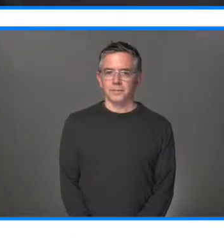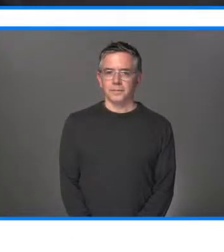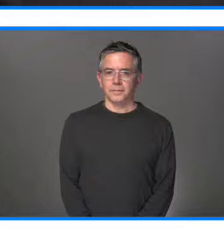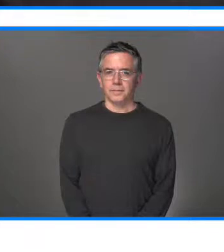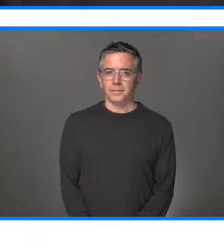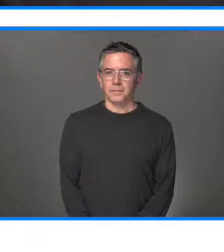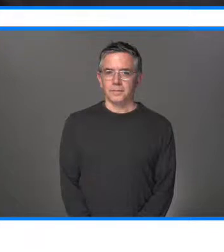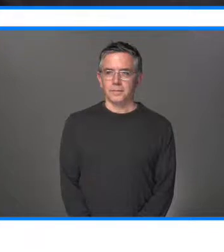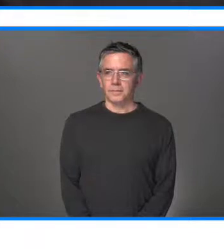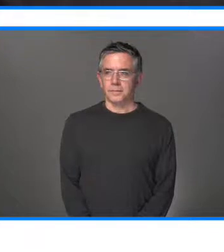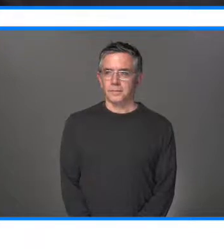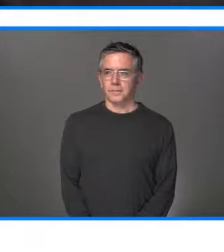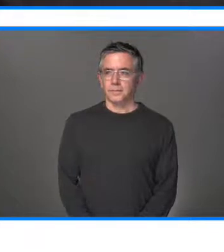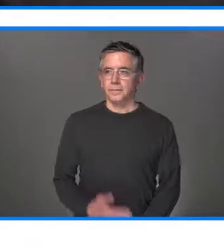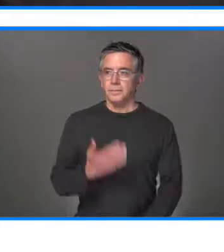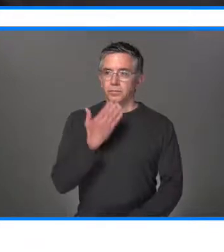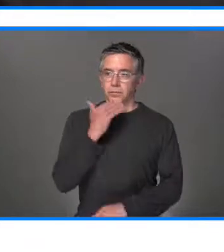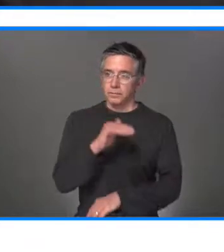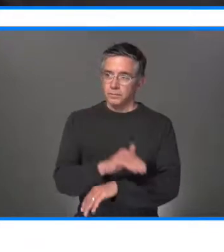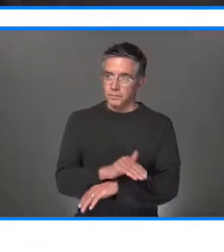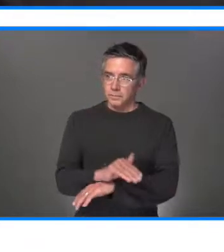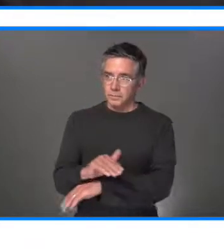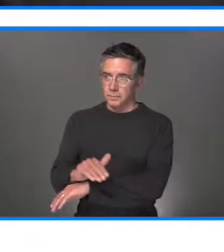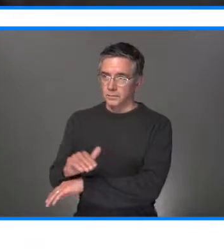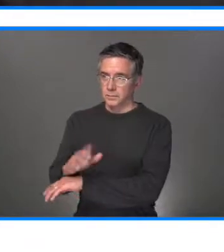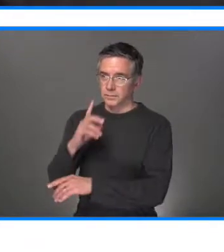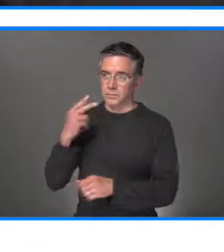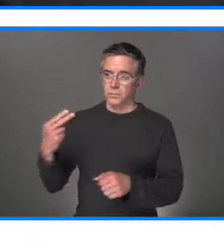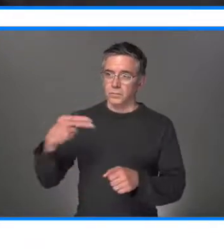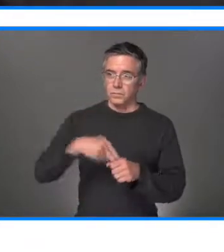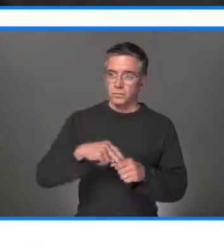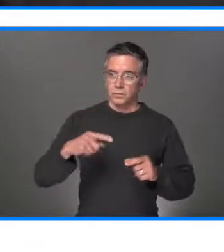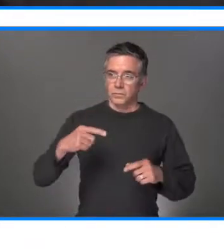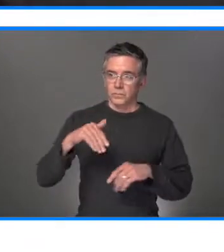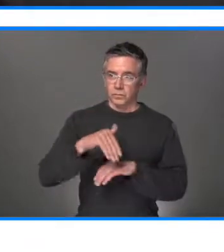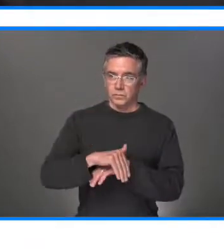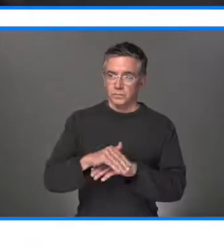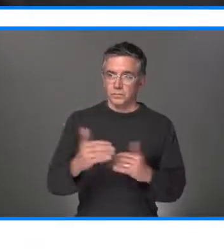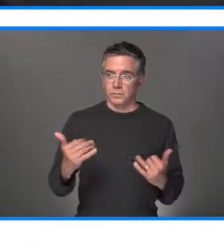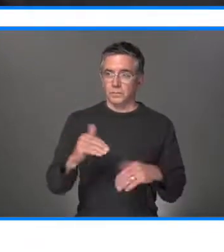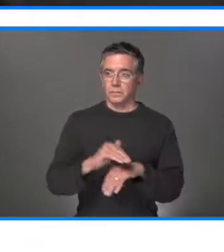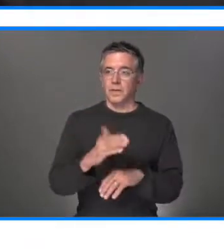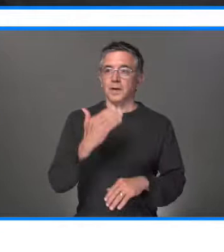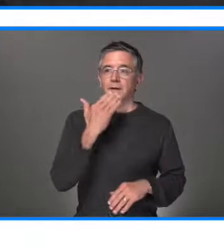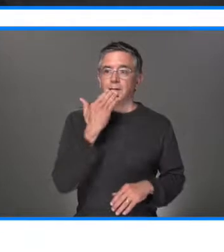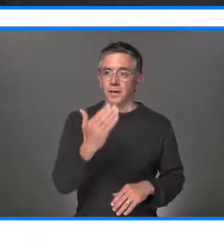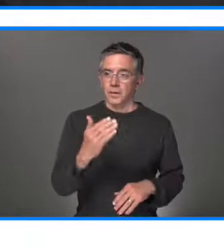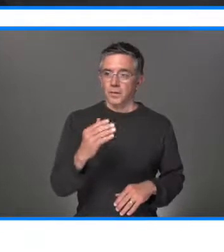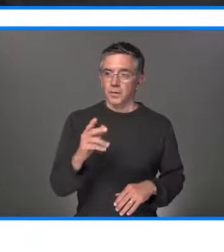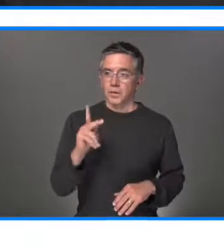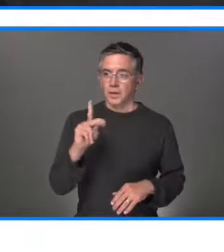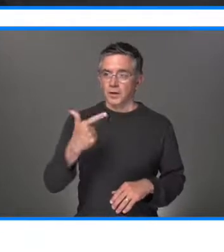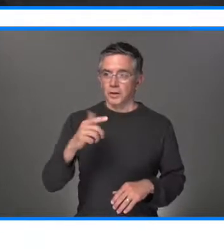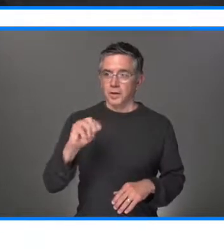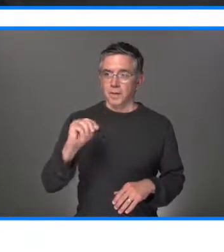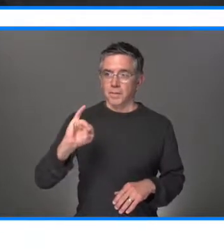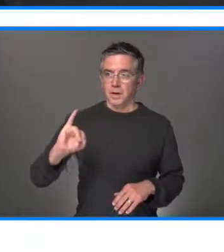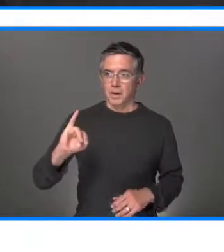Good evening, thanks for joining us tonight, and thank you also to our KGMI listeners that are joining via radio.